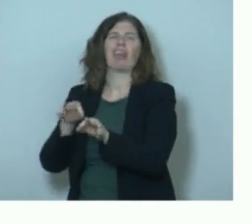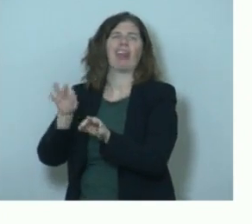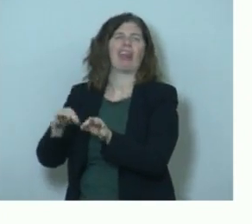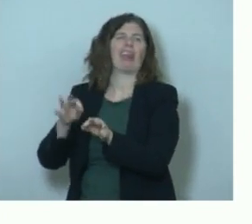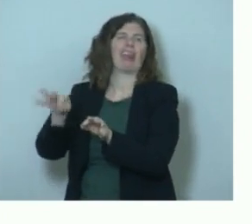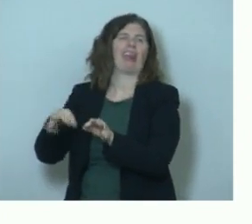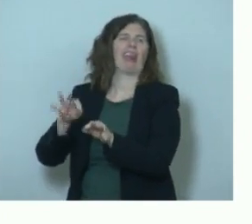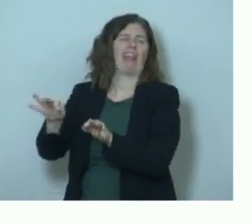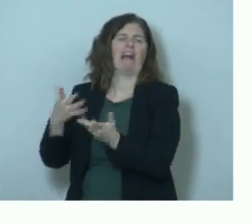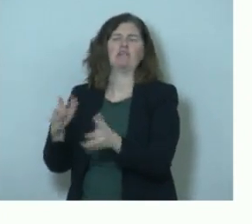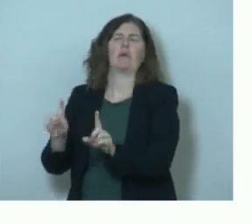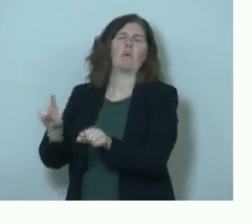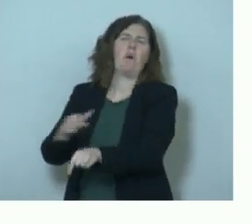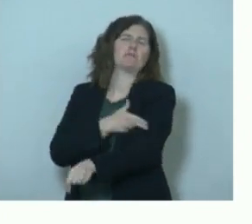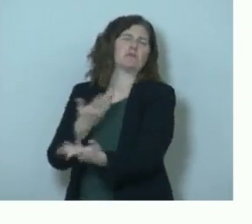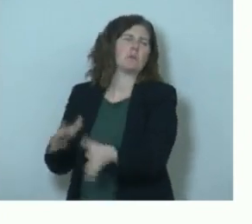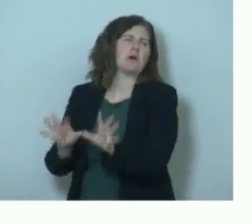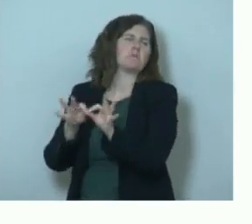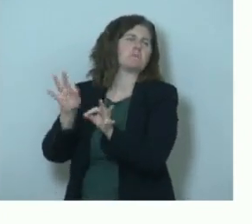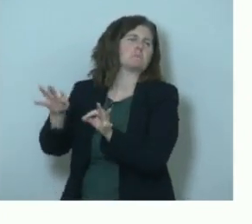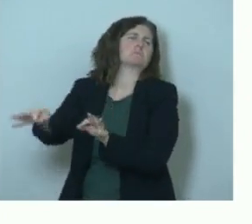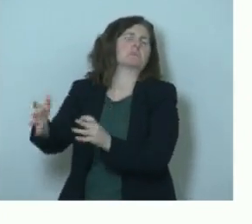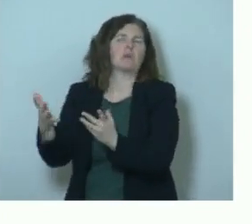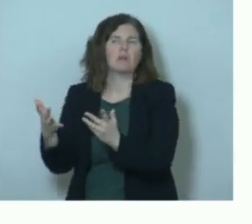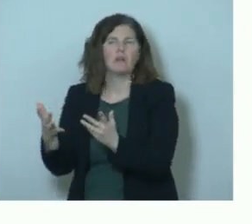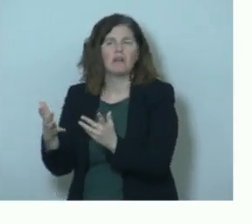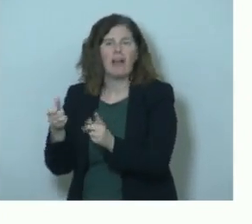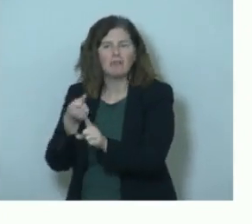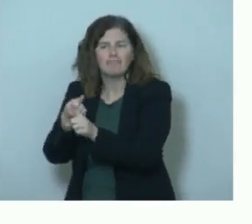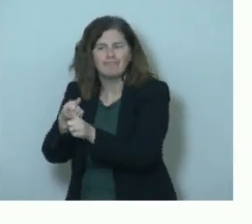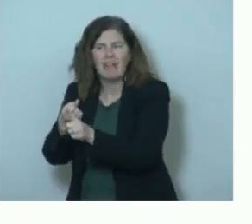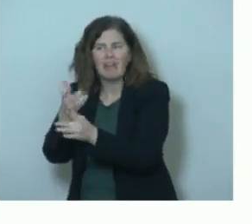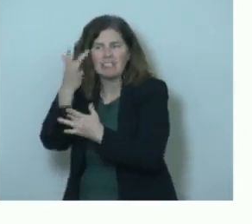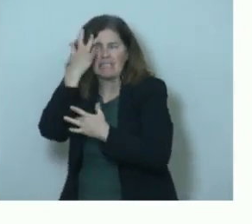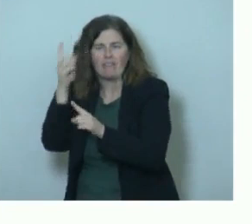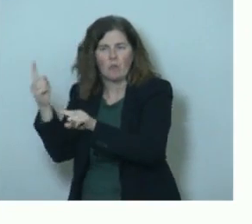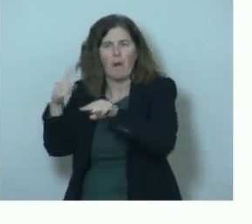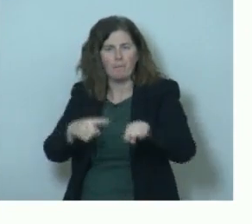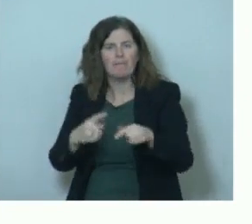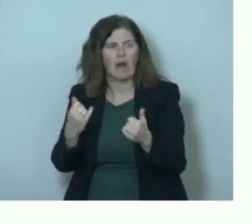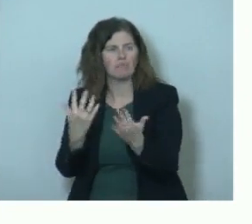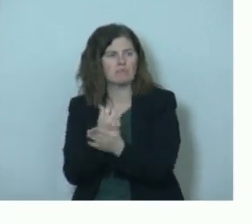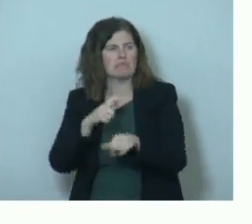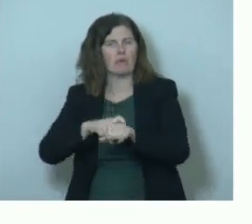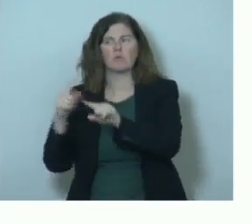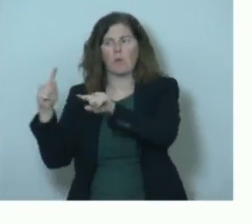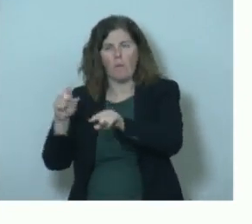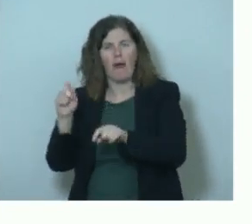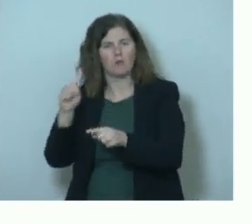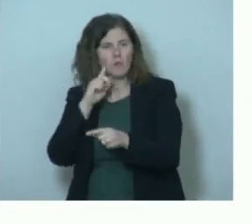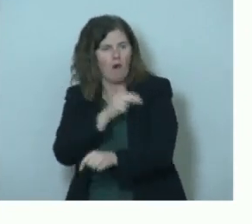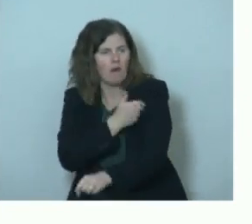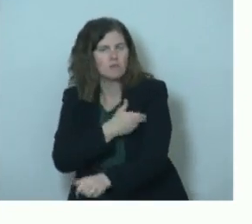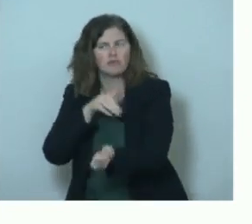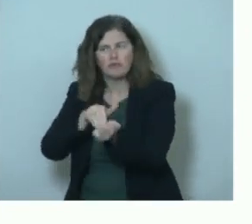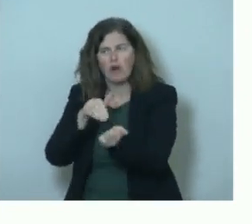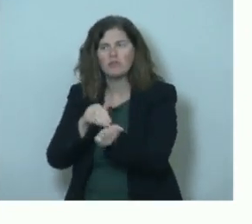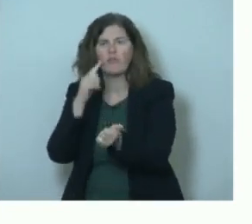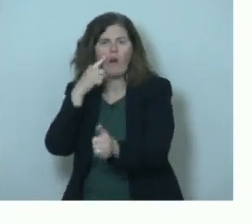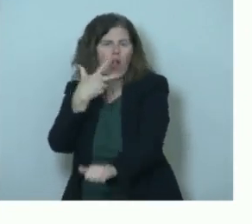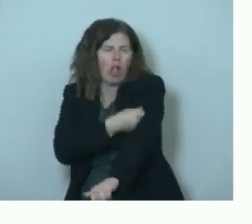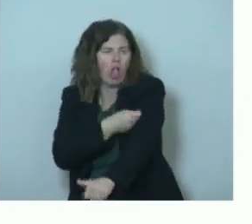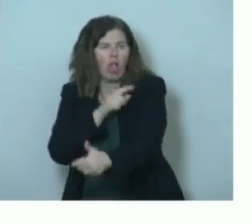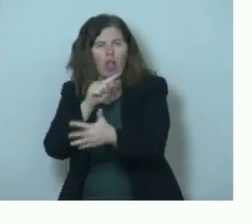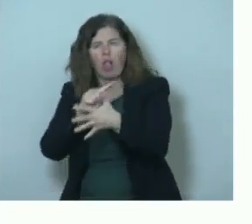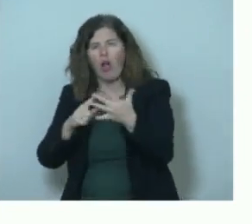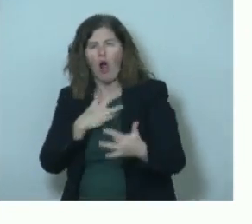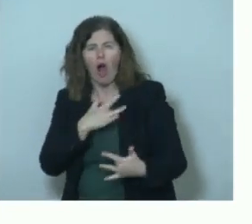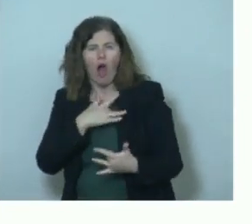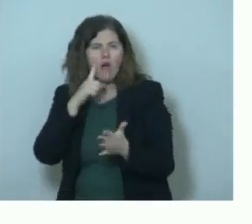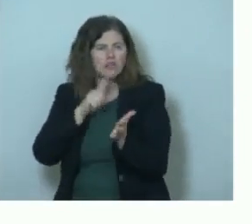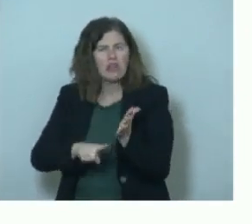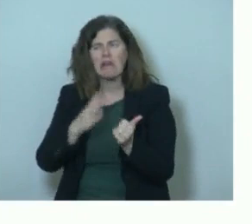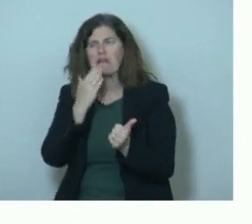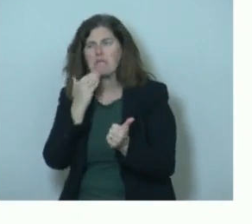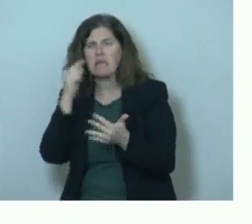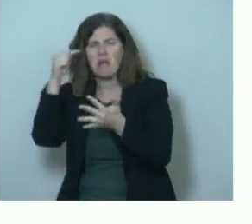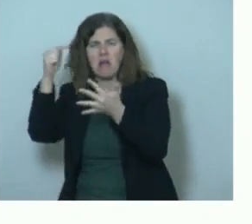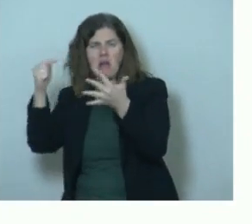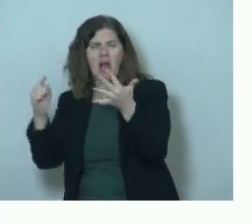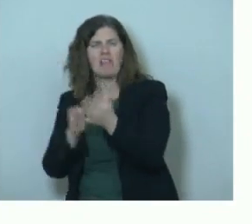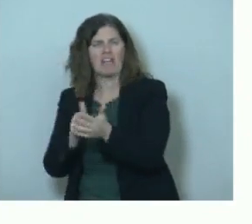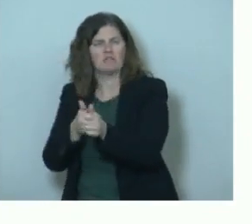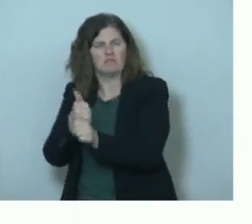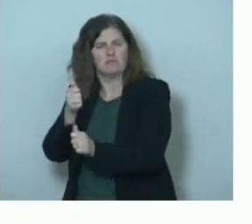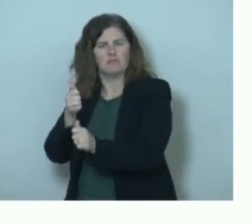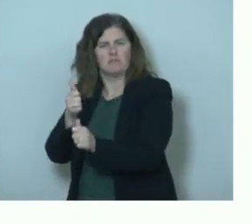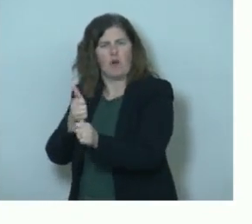WE ARE SEEING A TREND IN NEW MEXICO AND NATIONALLY OF EVIL WHO DELAYED CARE OUT OF UNDERSTANDABLE CONCERN FOR THE PAST COUPLE OF MONTHS.